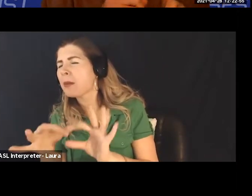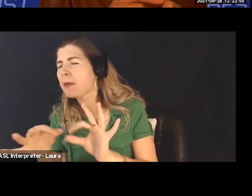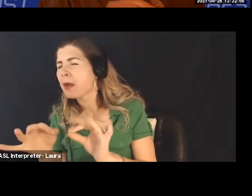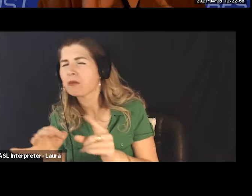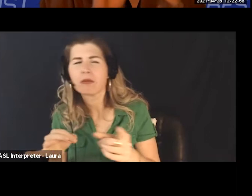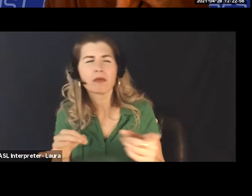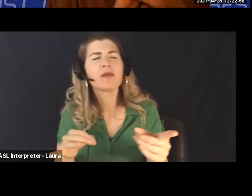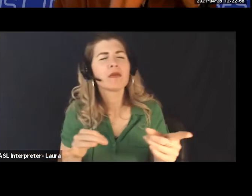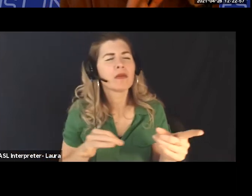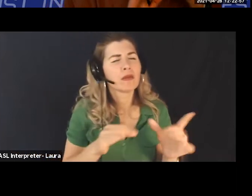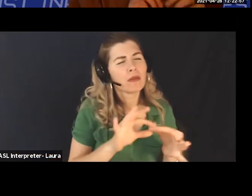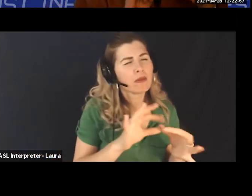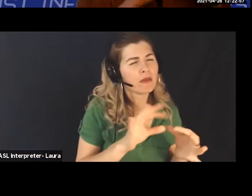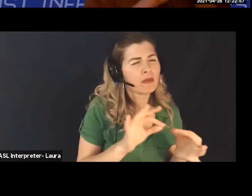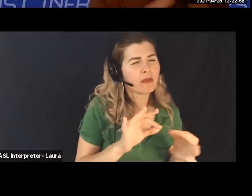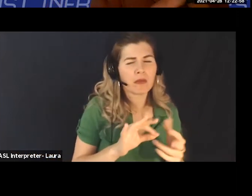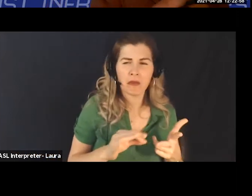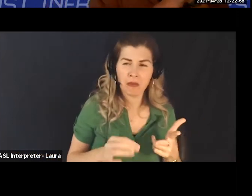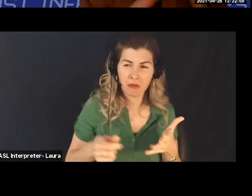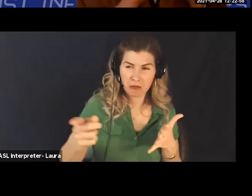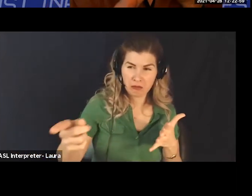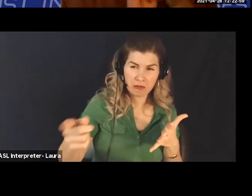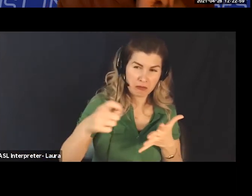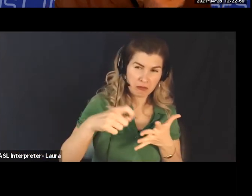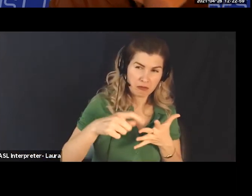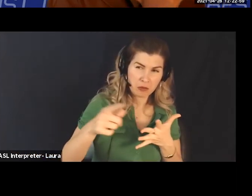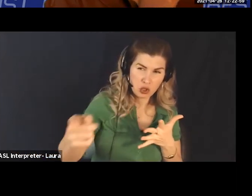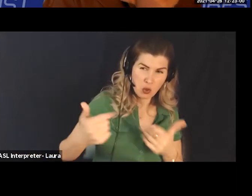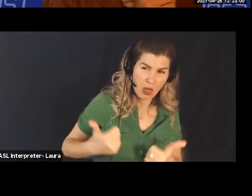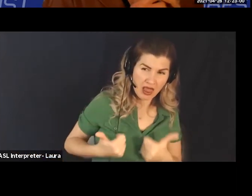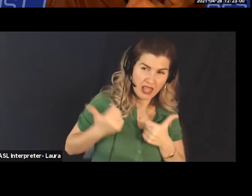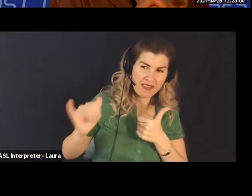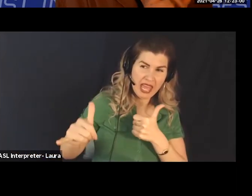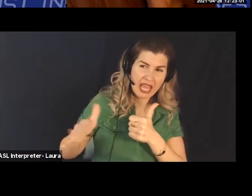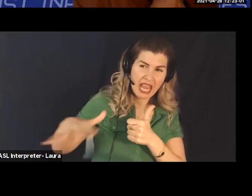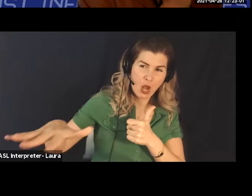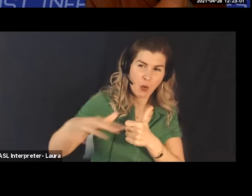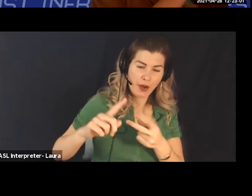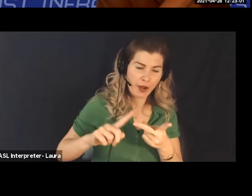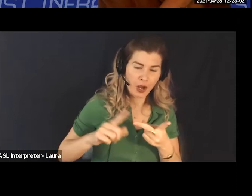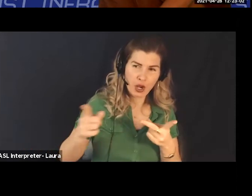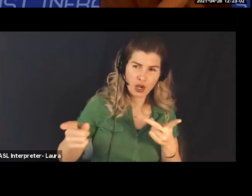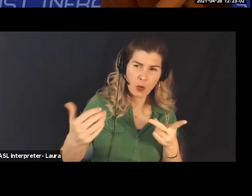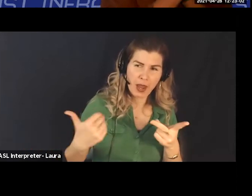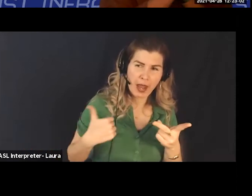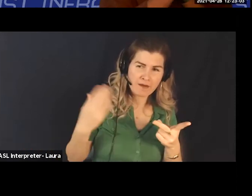If a person meet three criteria like lives in this neighborhood, is wearing a blue shirt and is talking to somebody who's